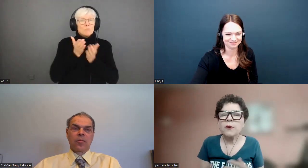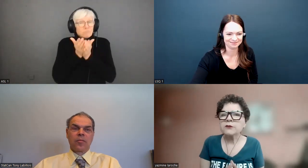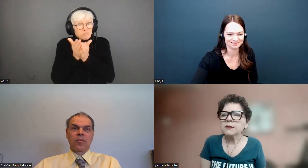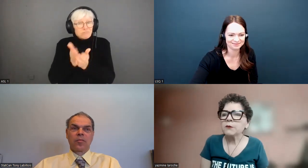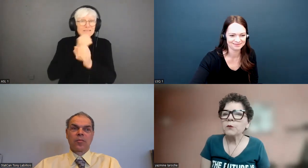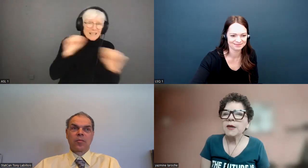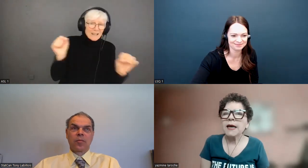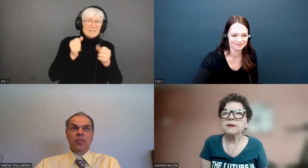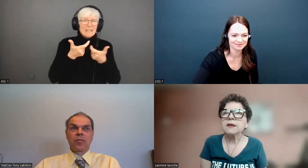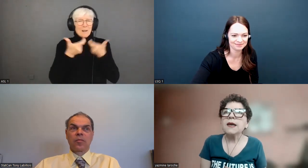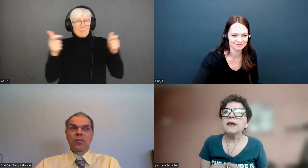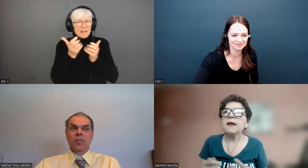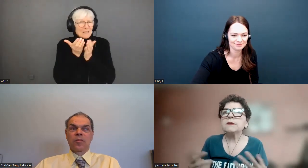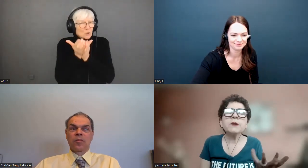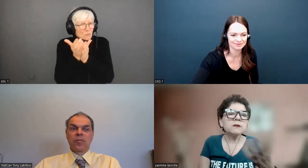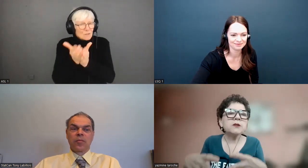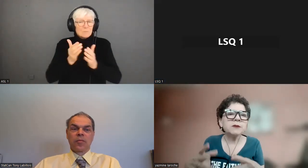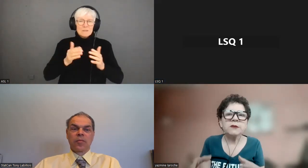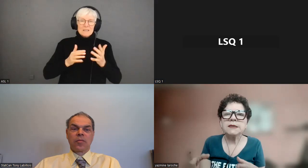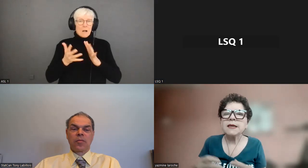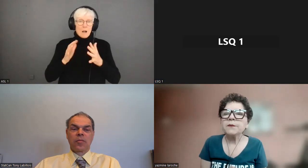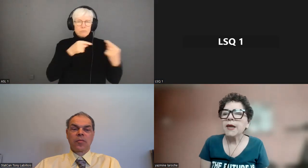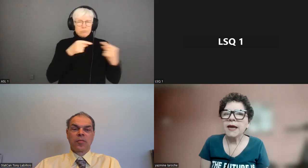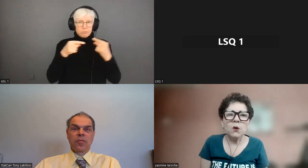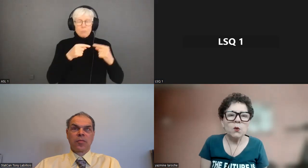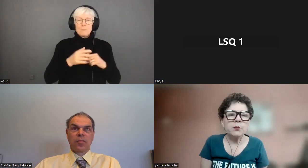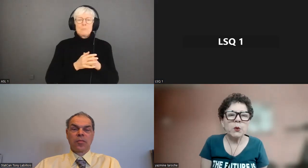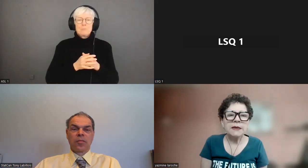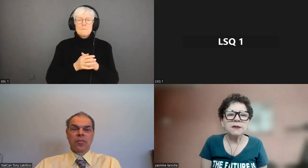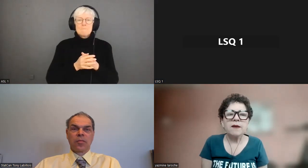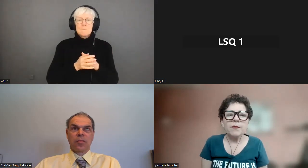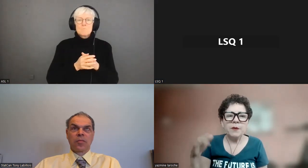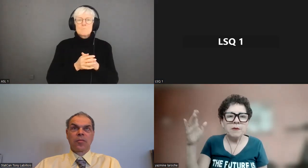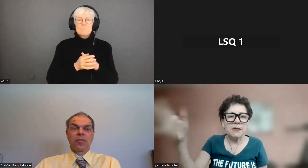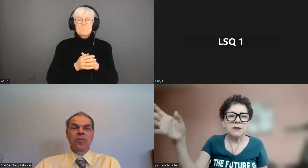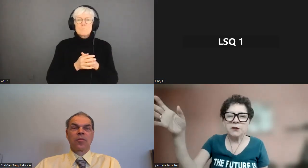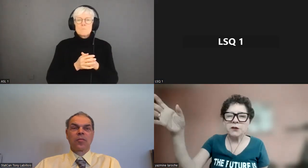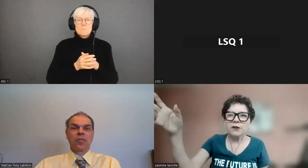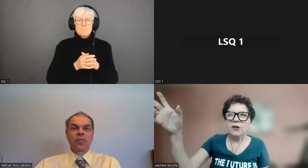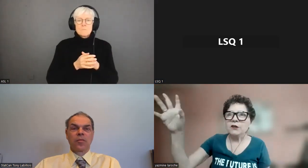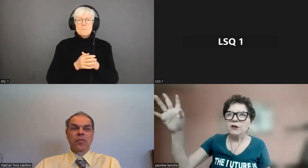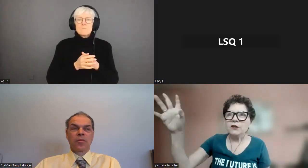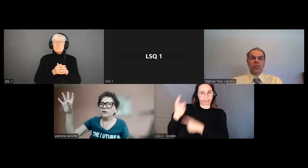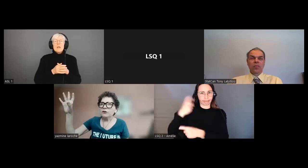questions that were being asked difficult in terms of detail and at one point the minister